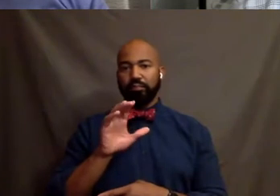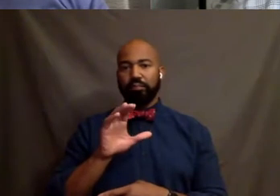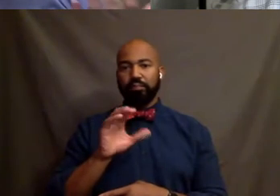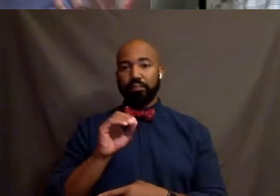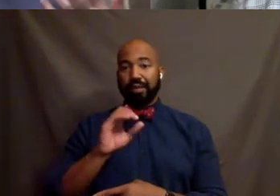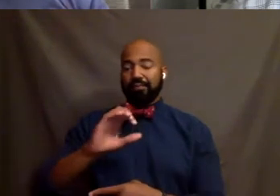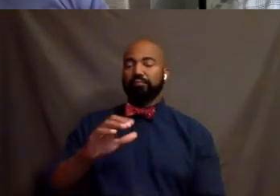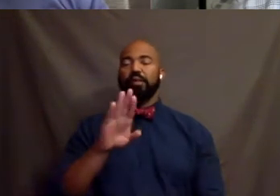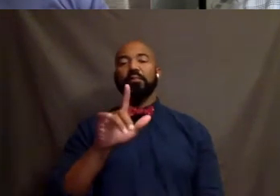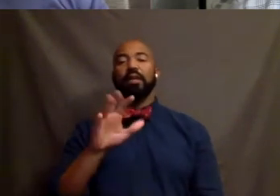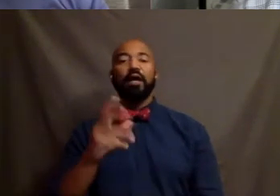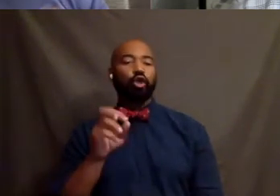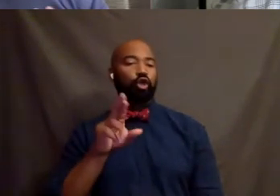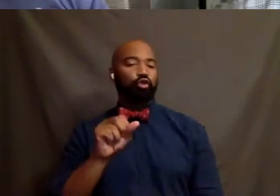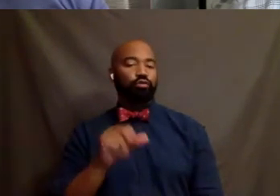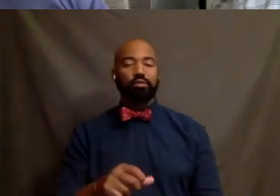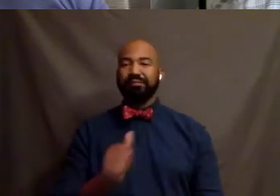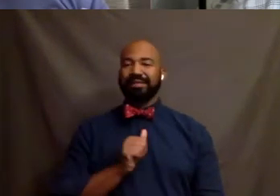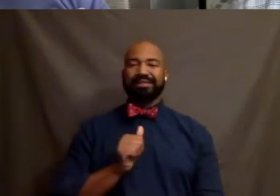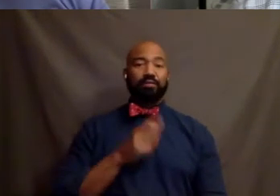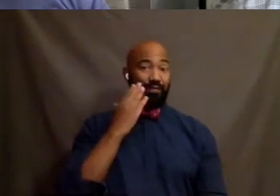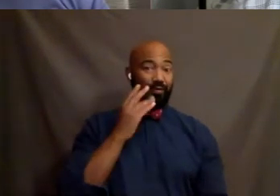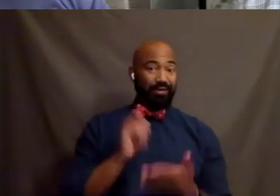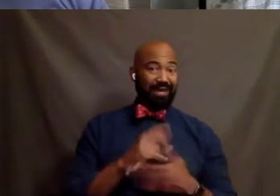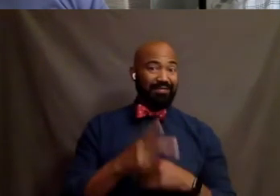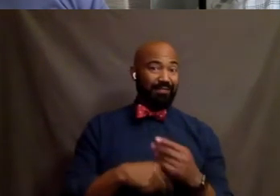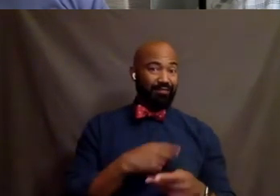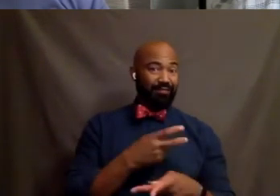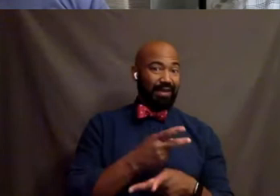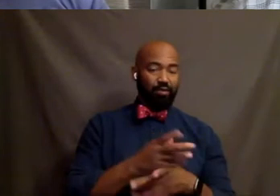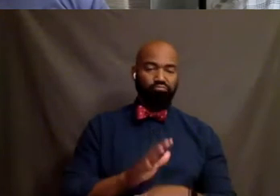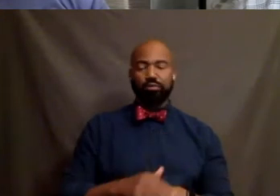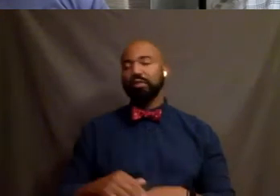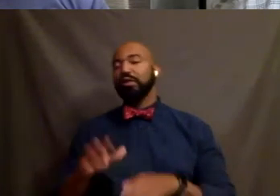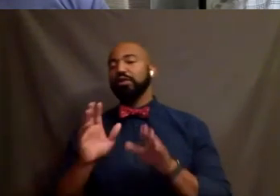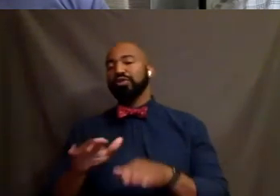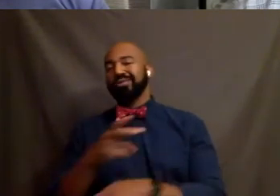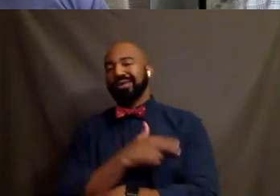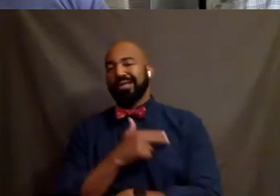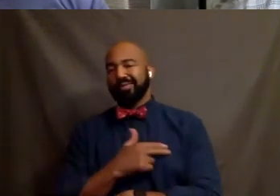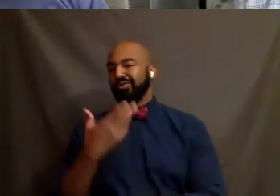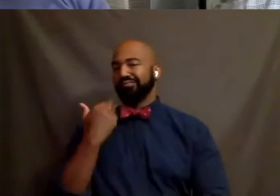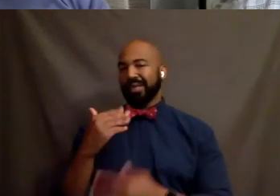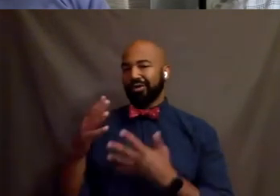So Children's Hospital has a great gender clinic that you can get connected to in that regard.